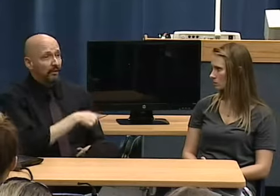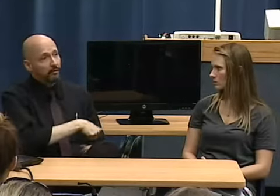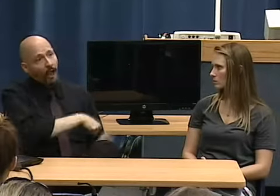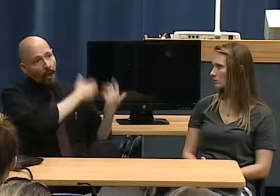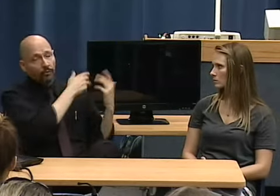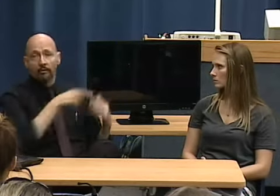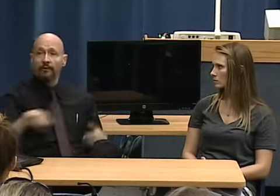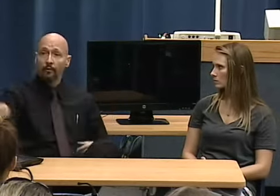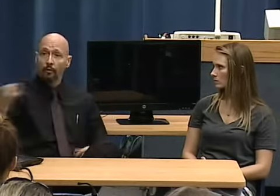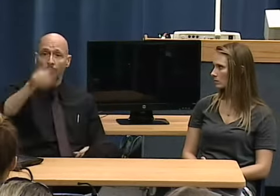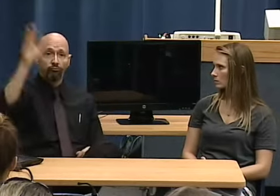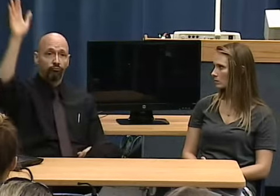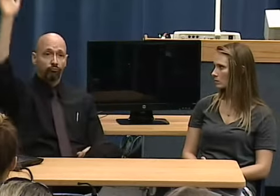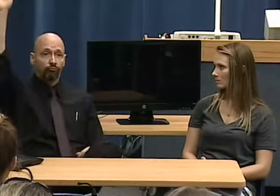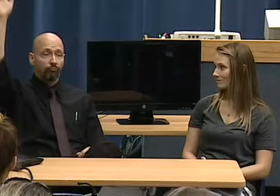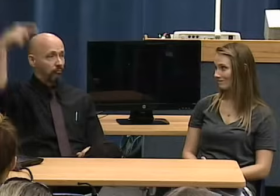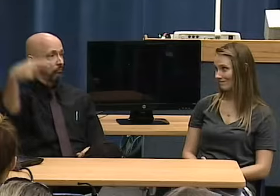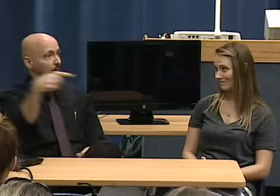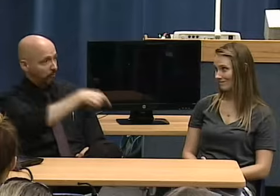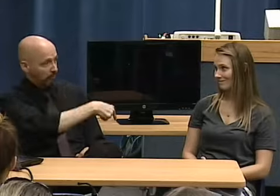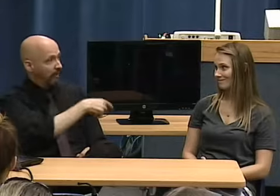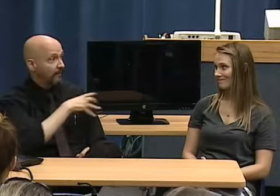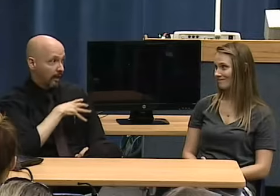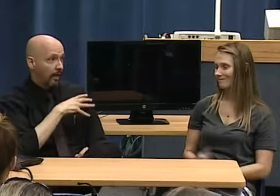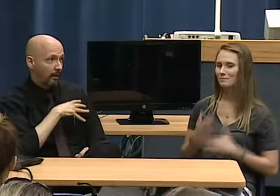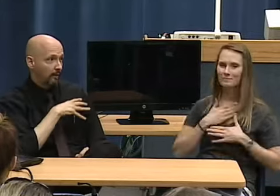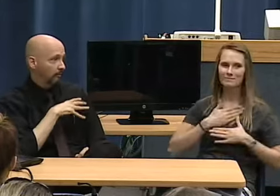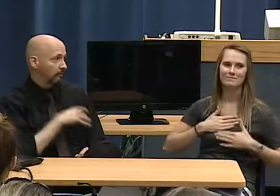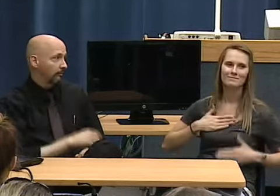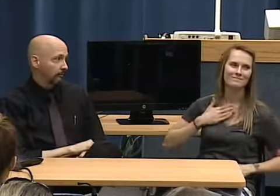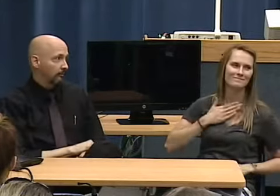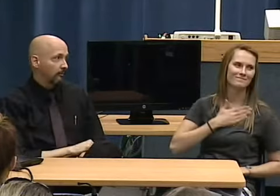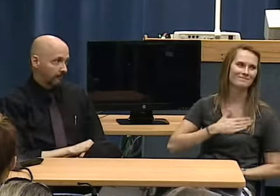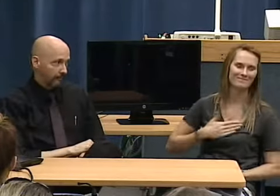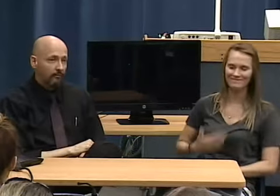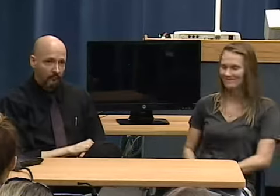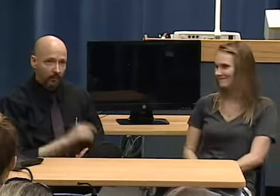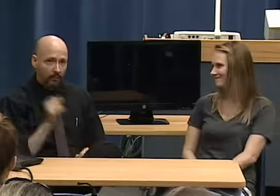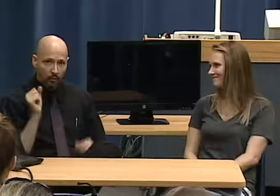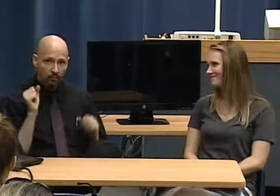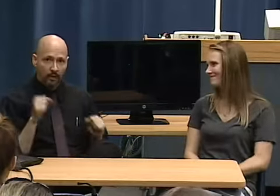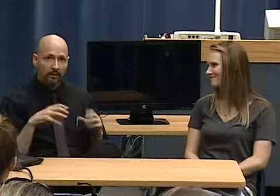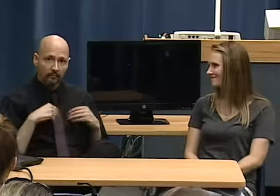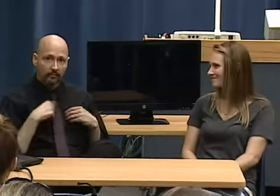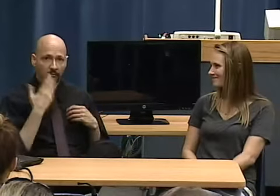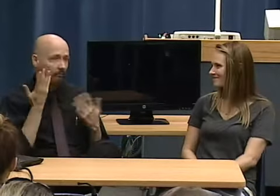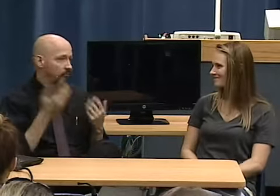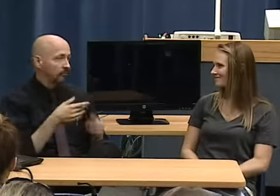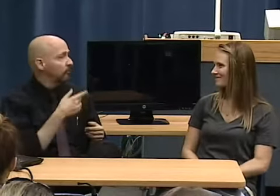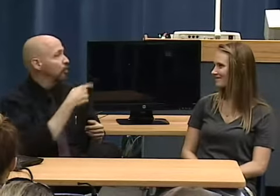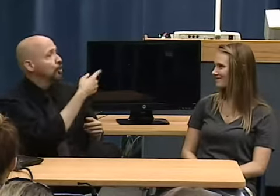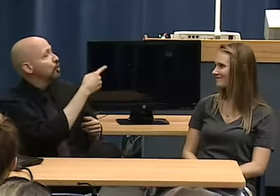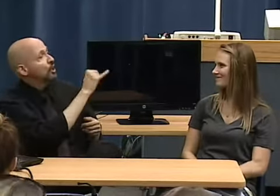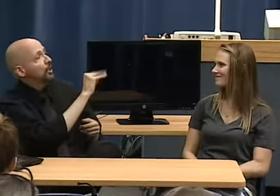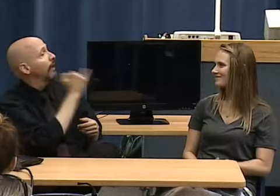Plus, she can get up and go if you volunteer to take her place. That'd be fine. I'd appreciate it. Please. She can have off. Jenna, if you want